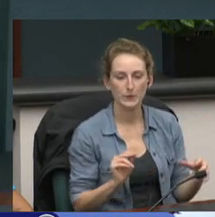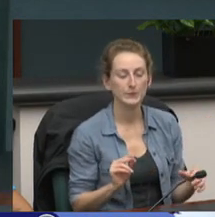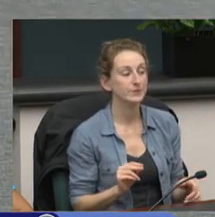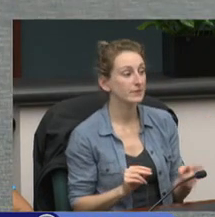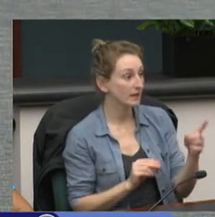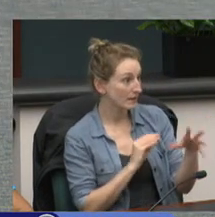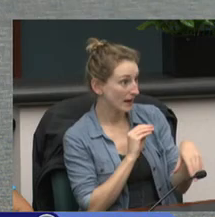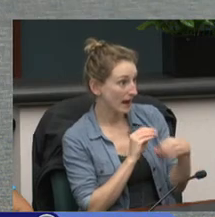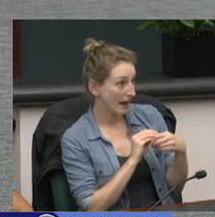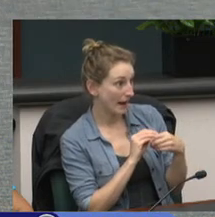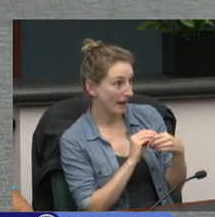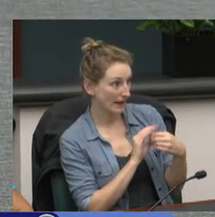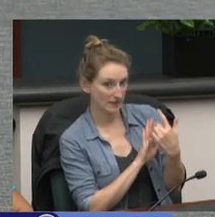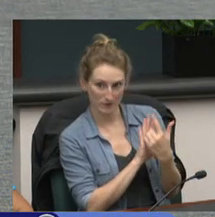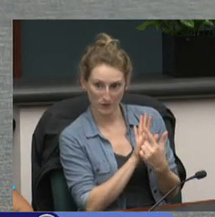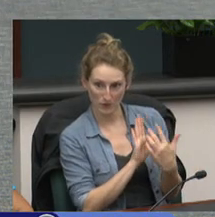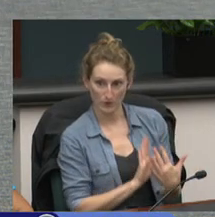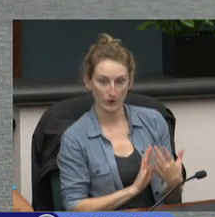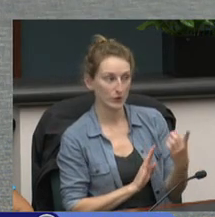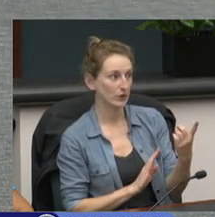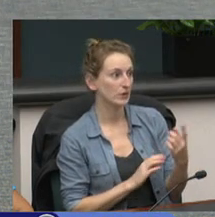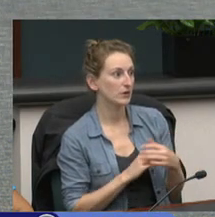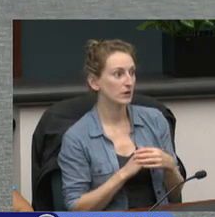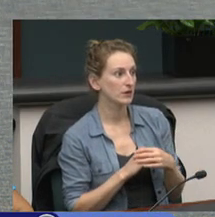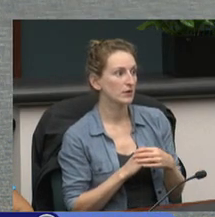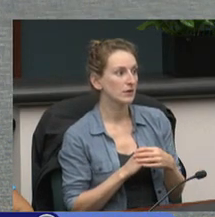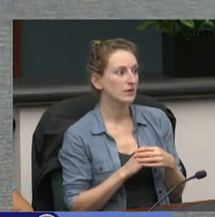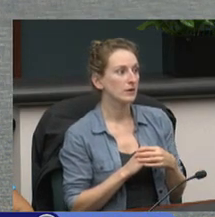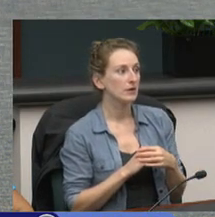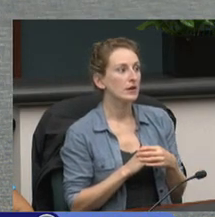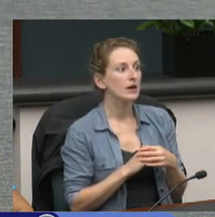said without reference to mr. Paden were what we call a common enemy doctrine